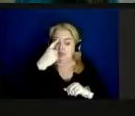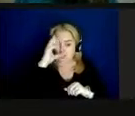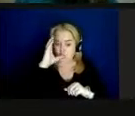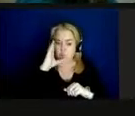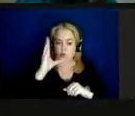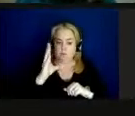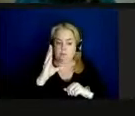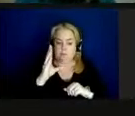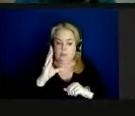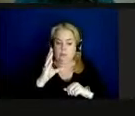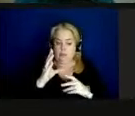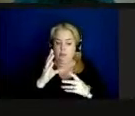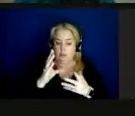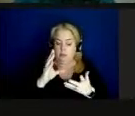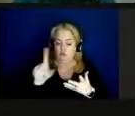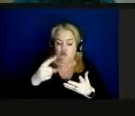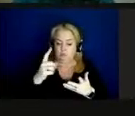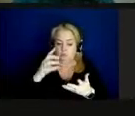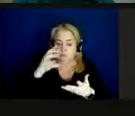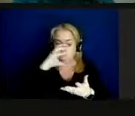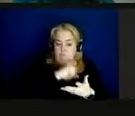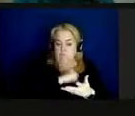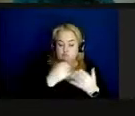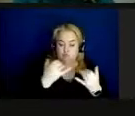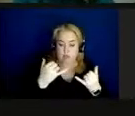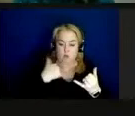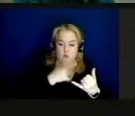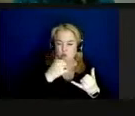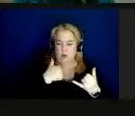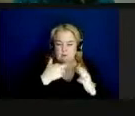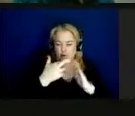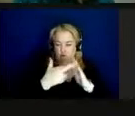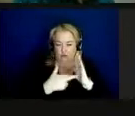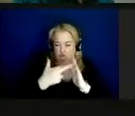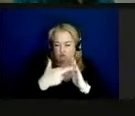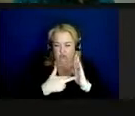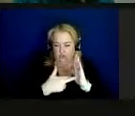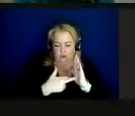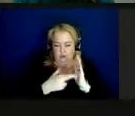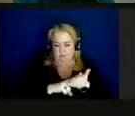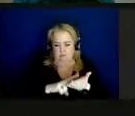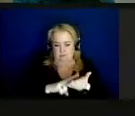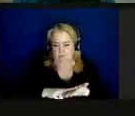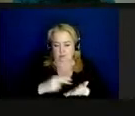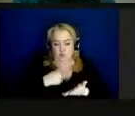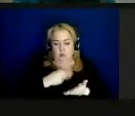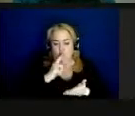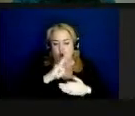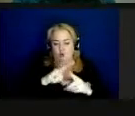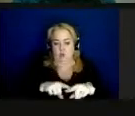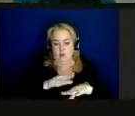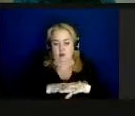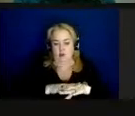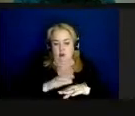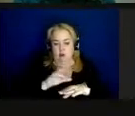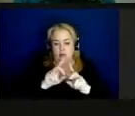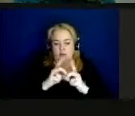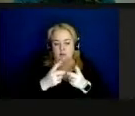I WOULDN'T WANT TO RELY ON MY ANECDOTES. I THINK IT WOULD ONLY BE